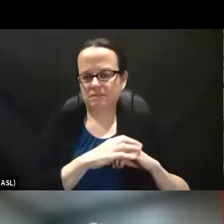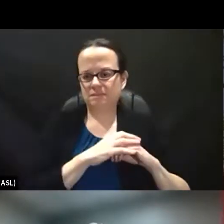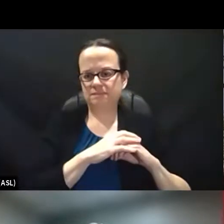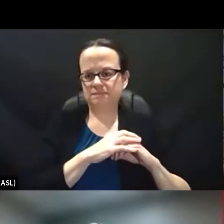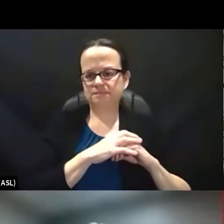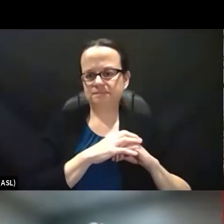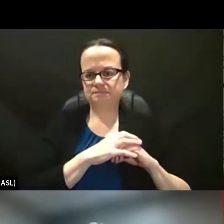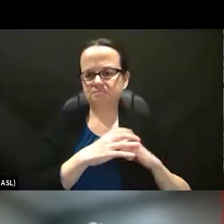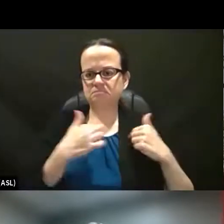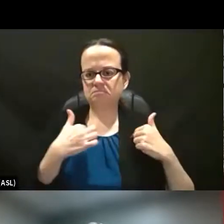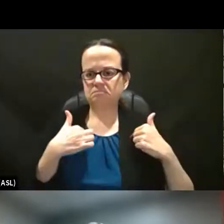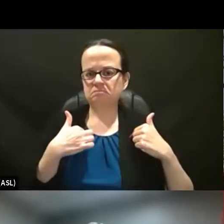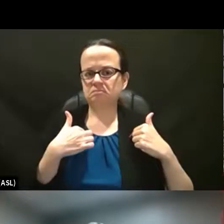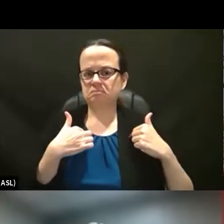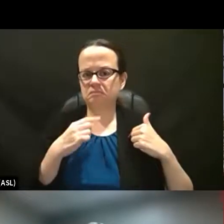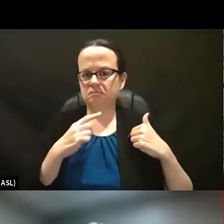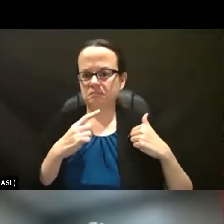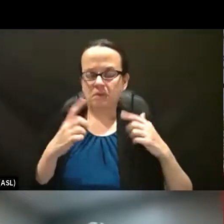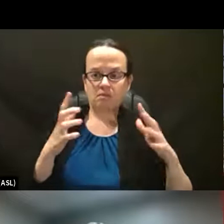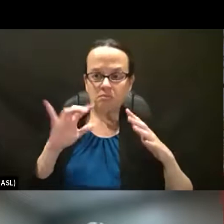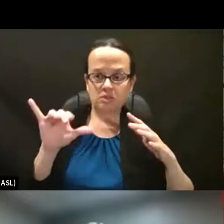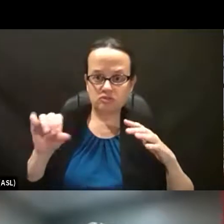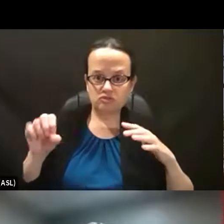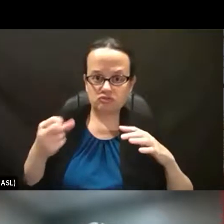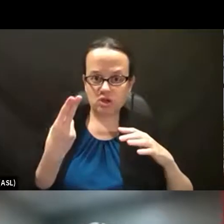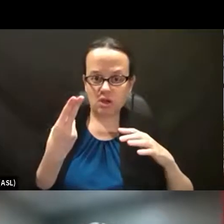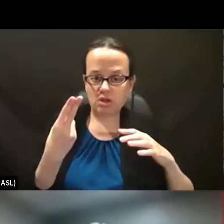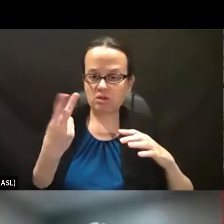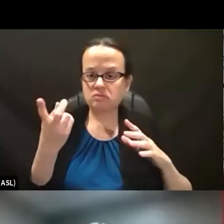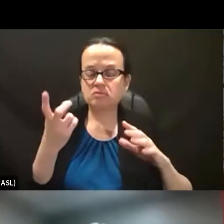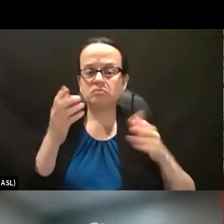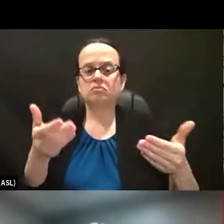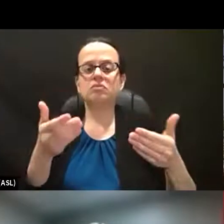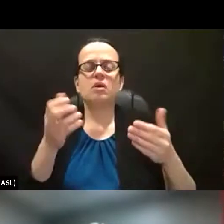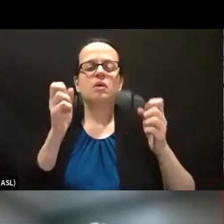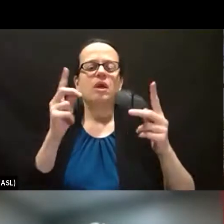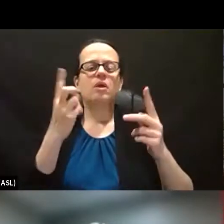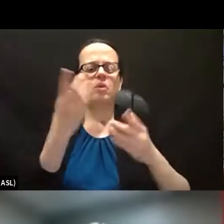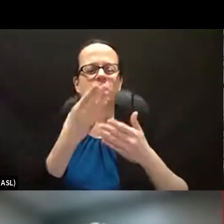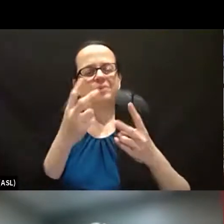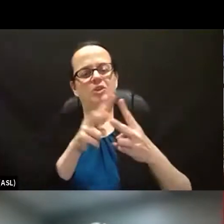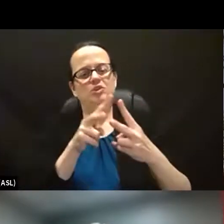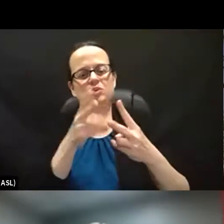Josh Allen (RN): I guess. Josh Allen (RN): i'm sure about this, but the one thing I or two things I would say about that is.